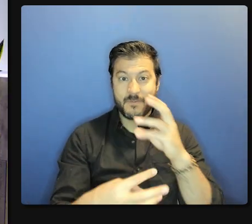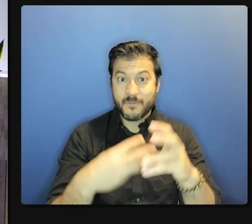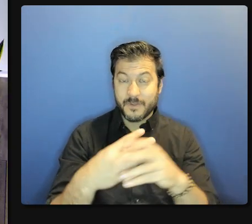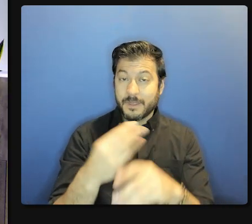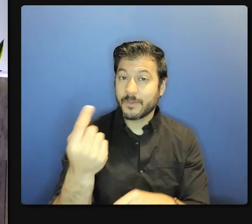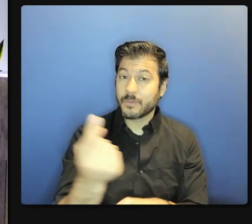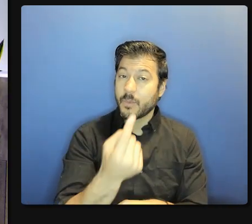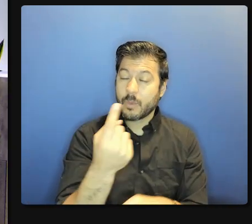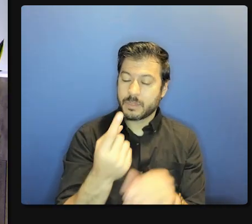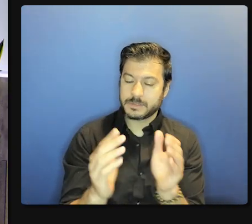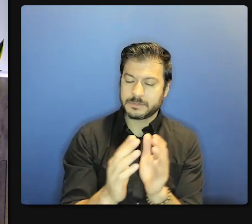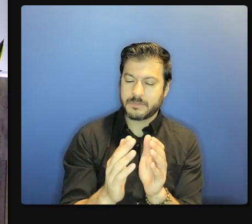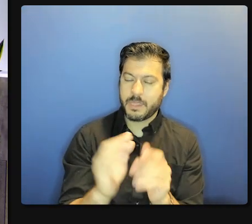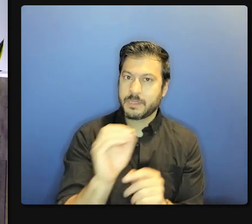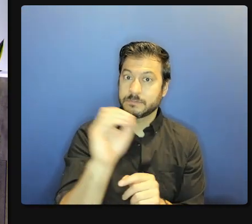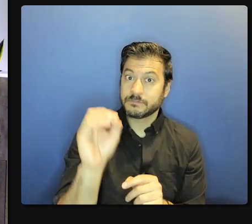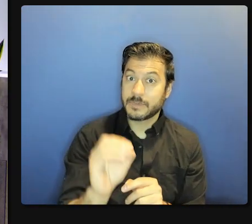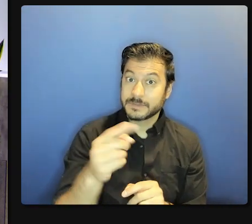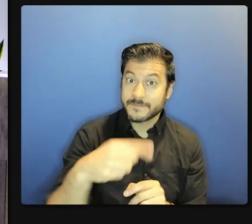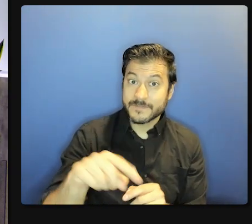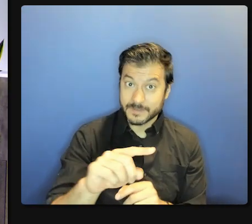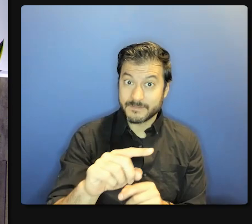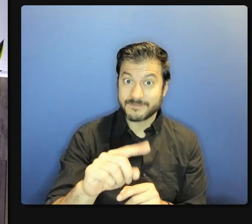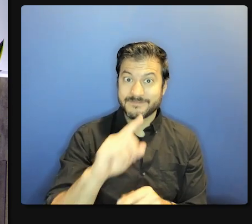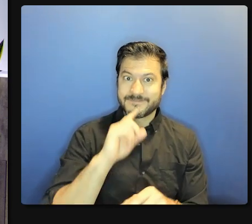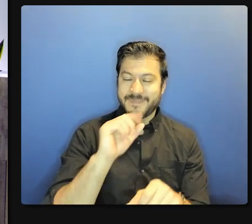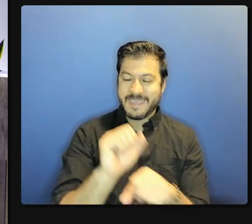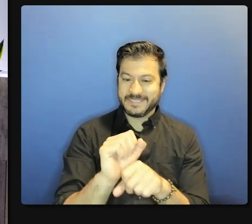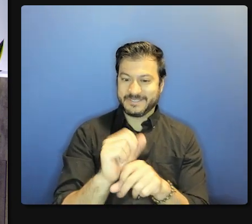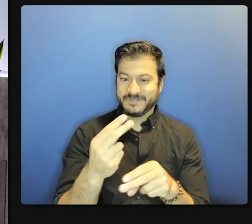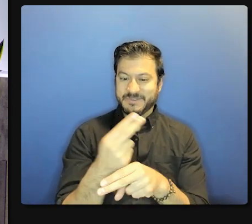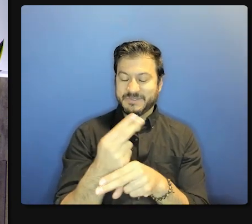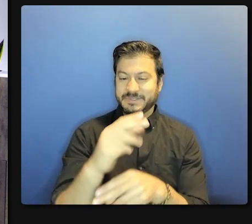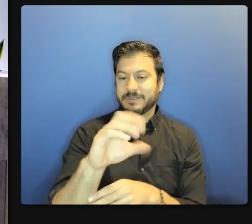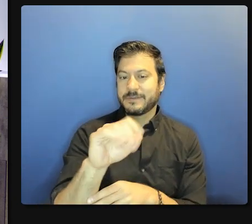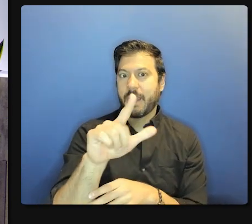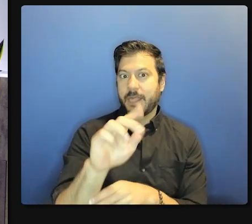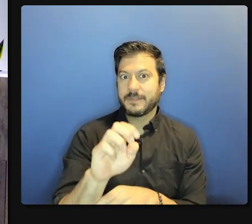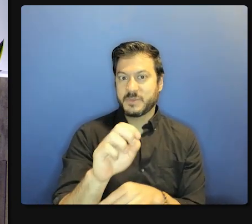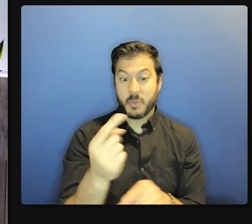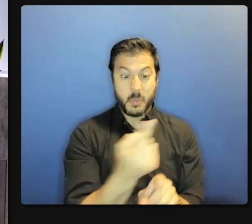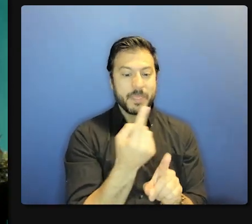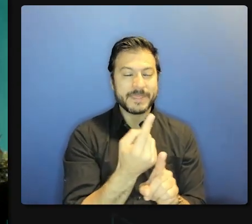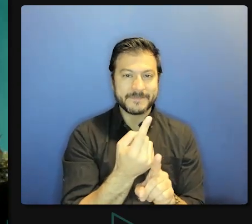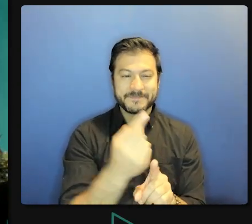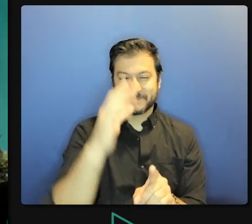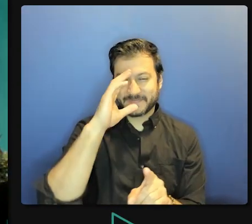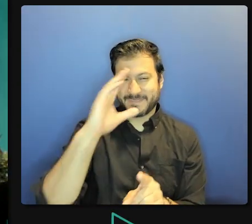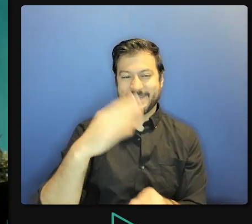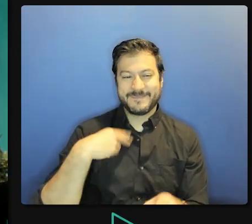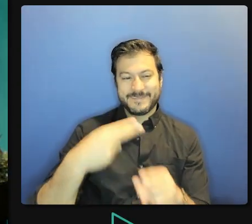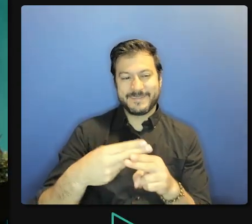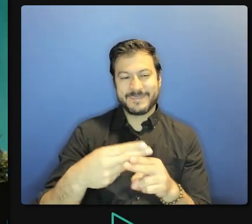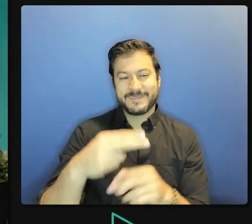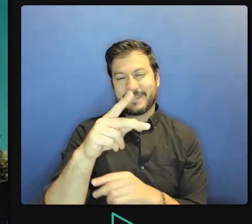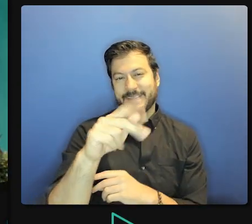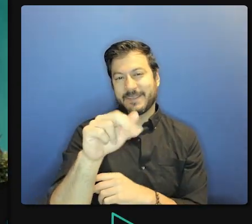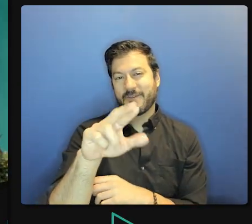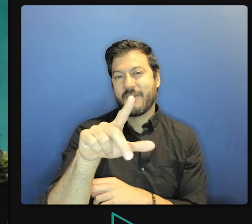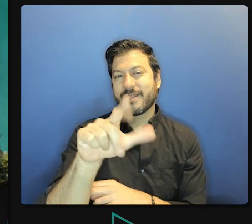And only a small percentage of games are console exclusive. Hi, my name is Karla Larriva.